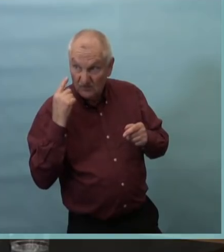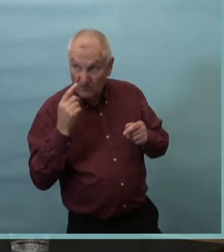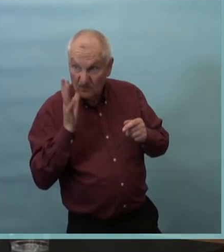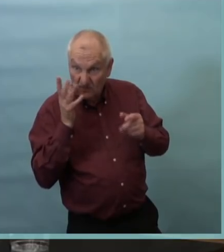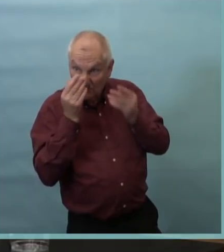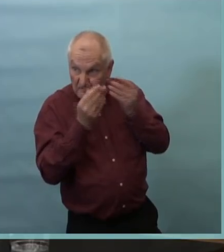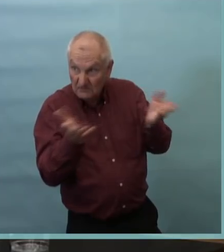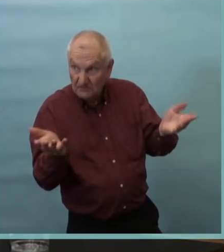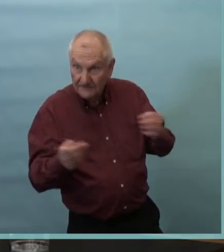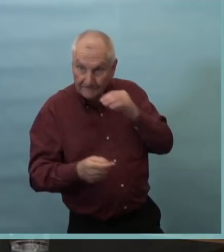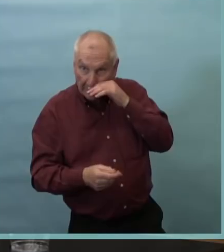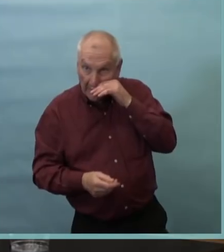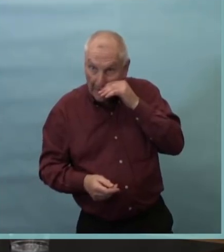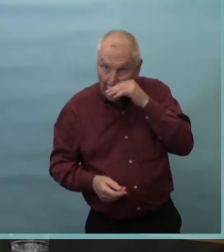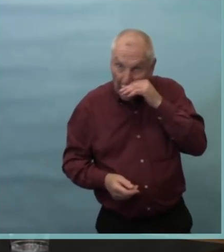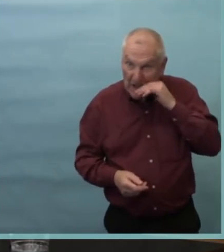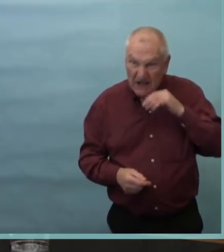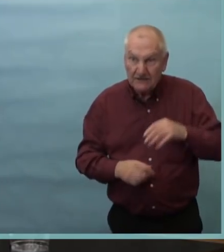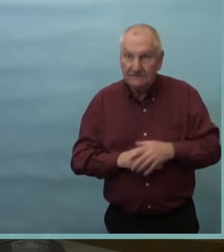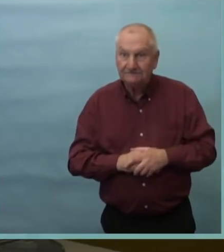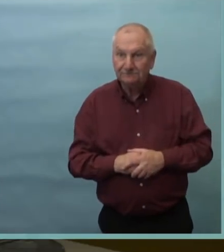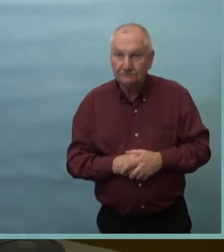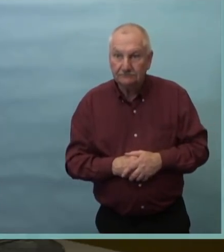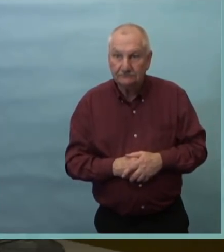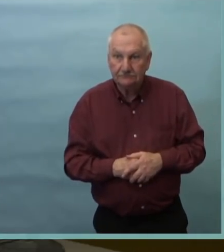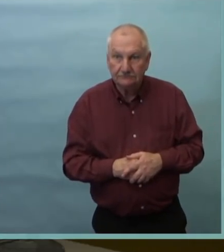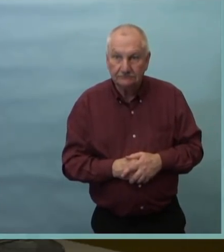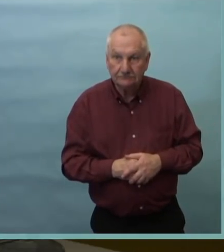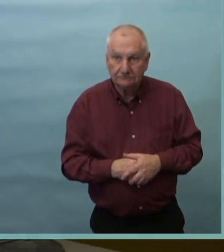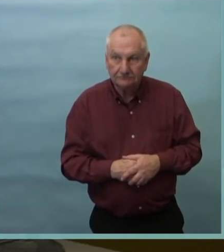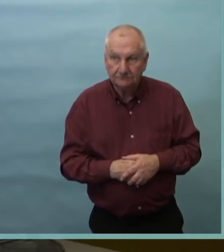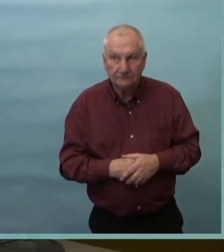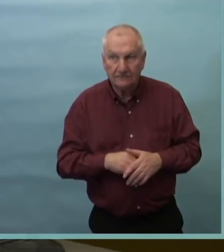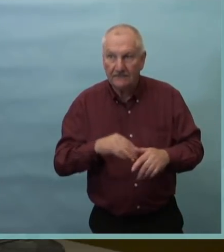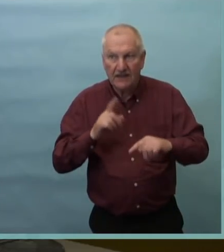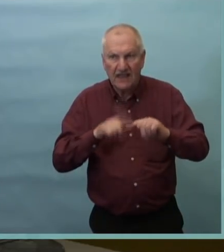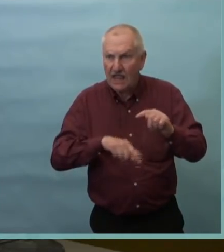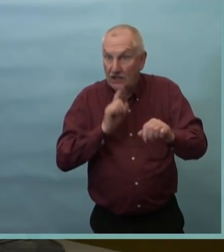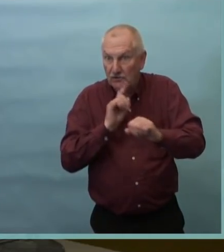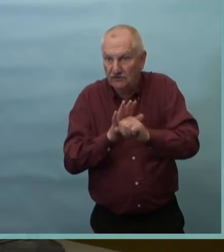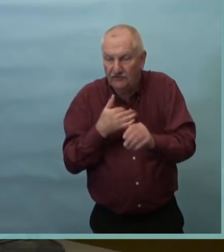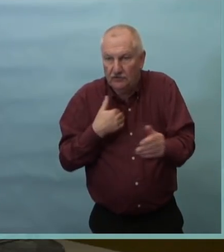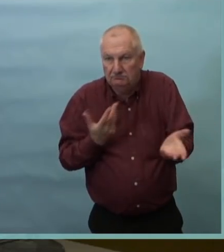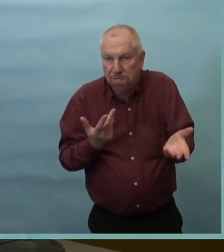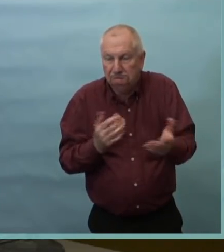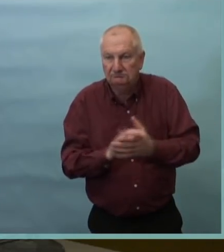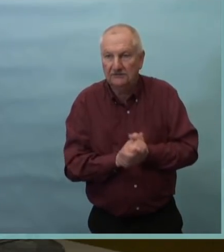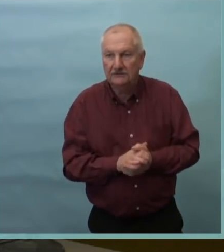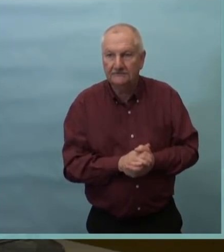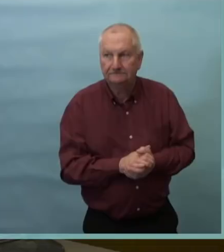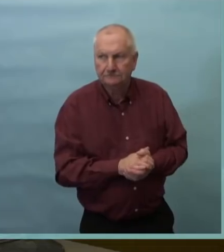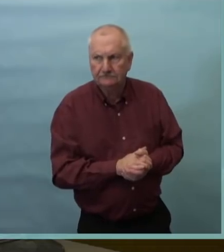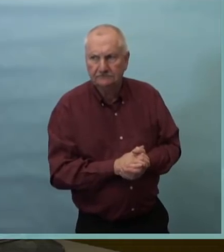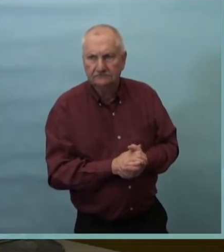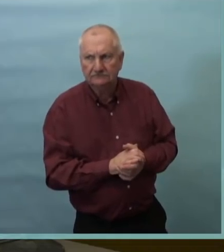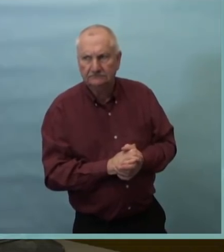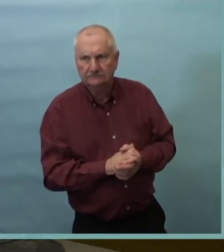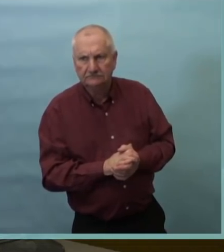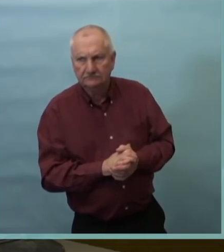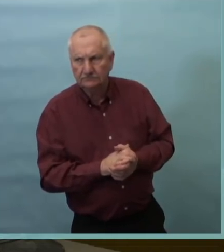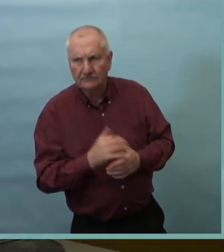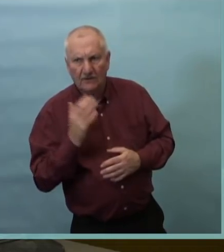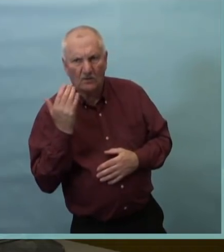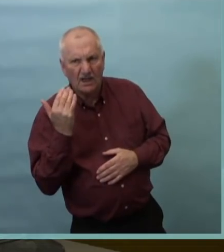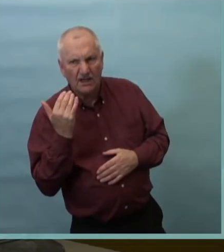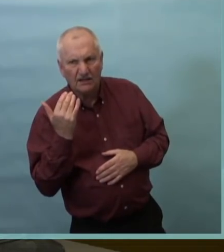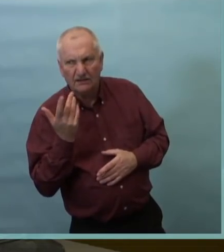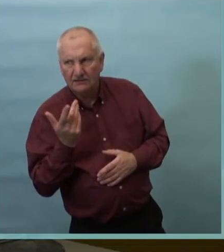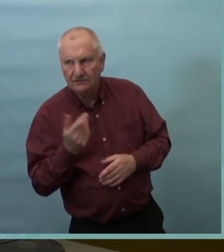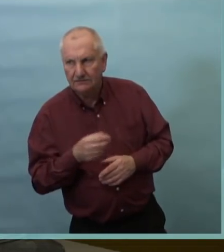that why I'm not aware of any any notice going out to to anyone we're finalizing